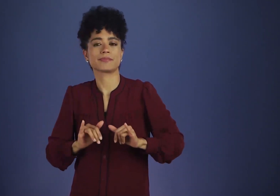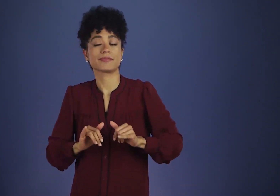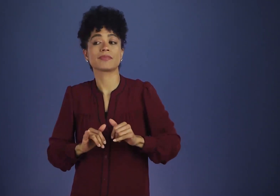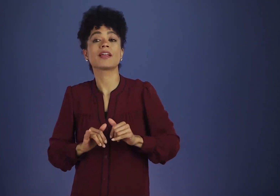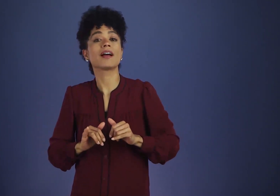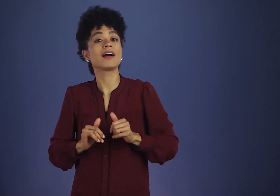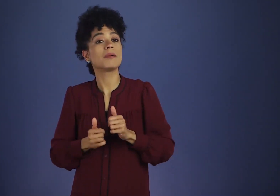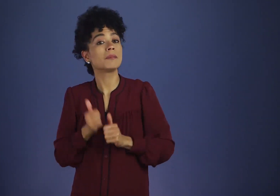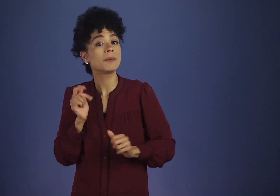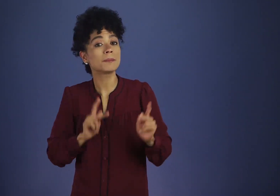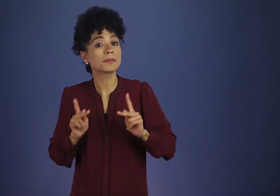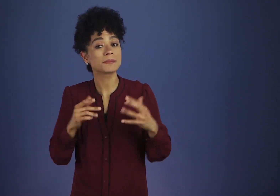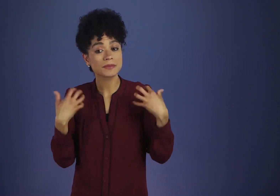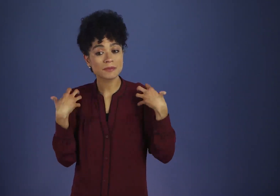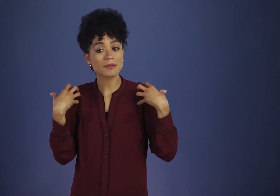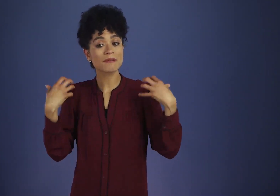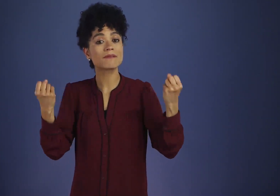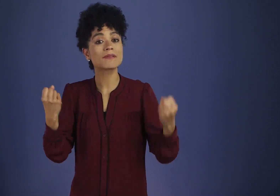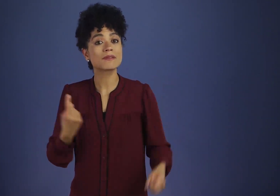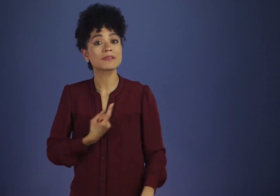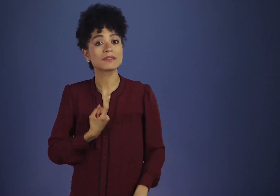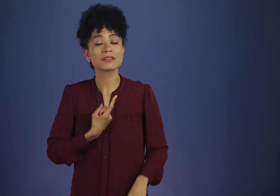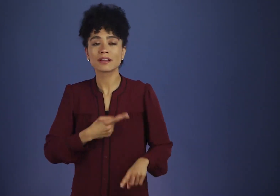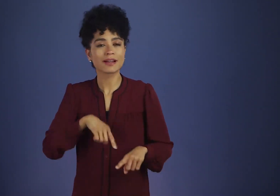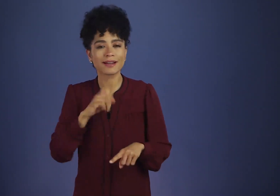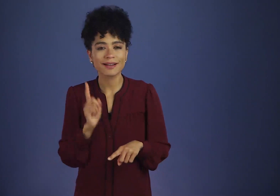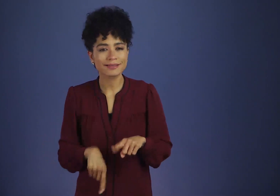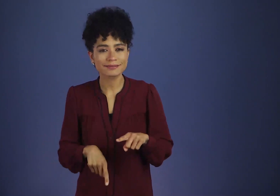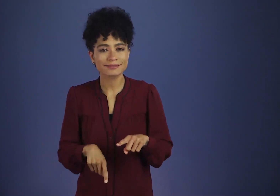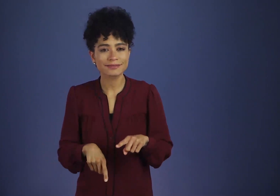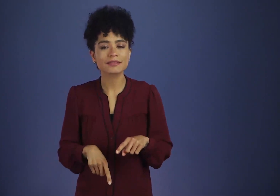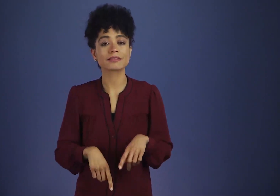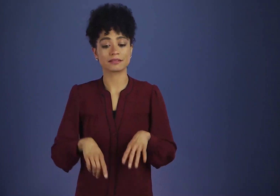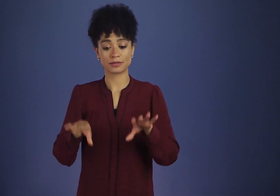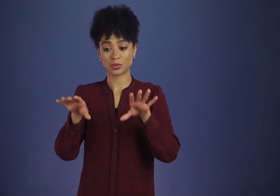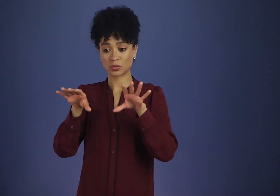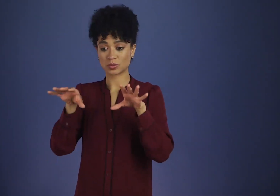that most individuals cannot recover unless there is a group.